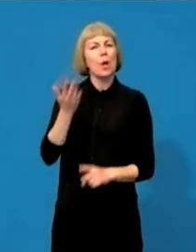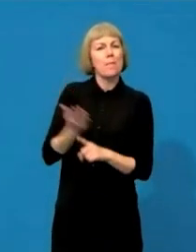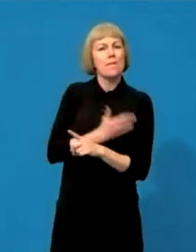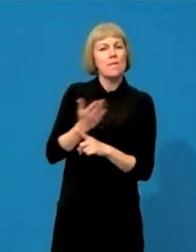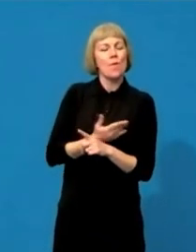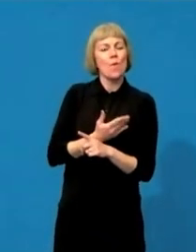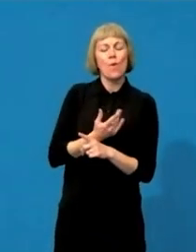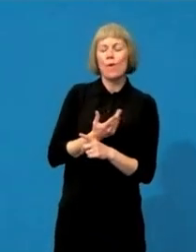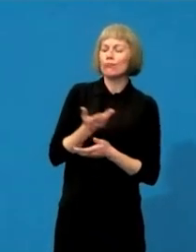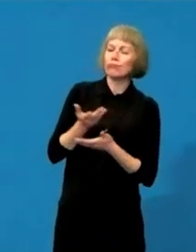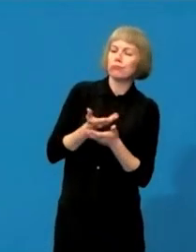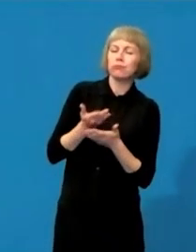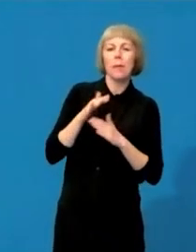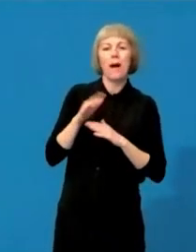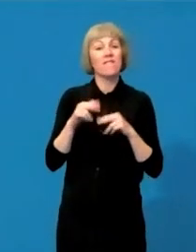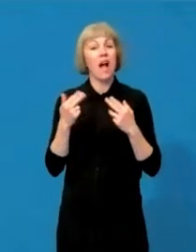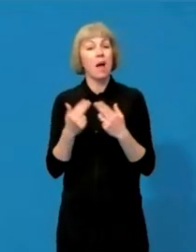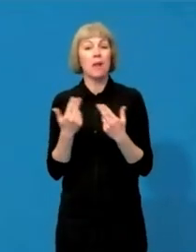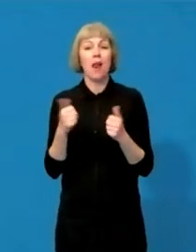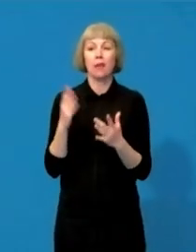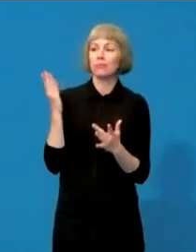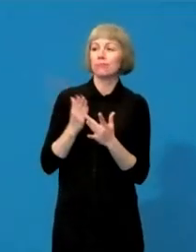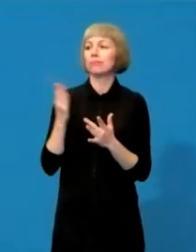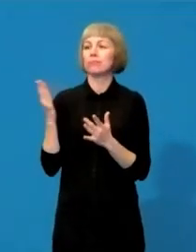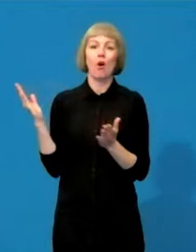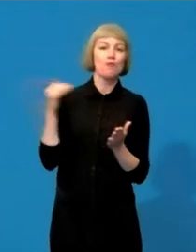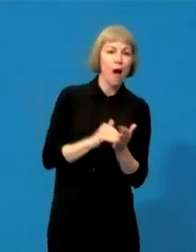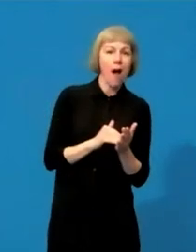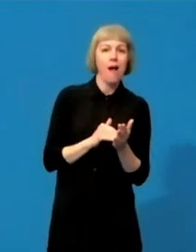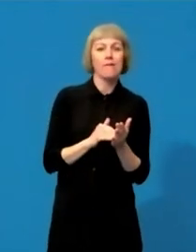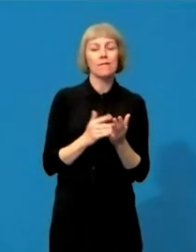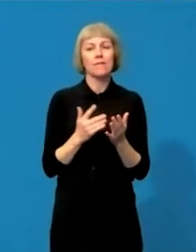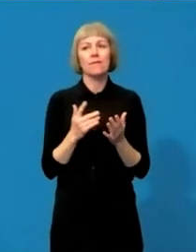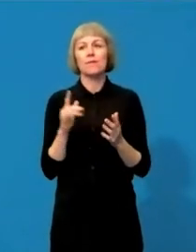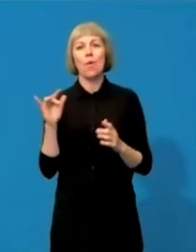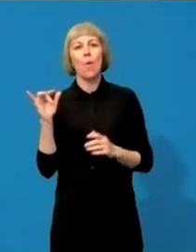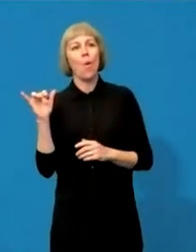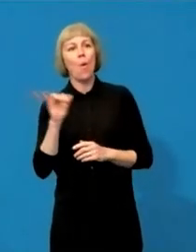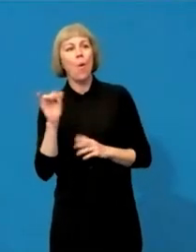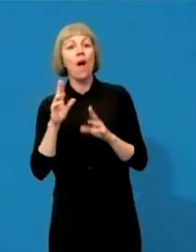and again into your home or just into community, they might be travelling through,